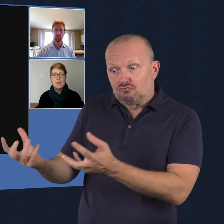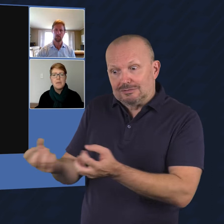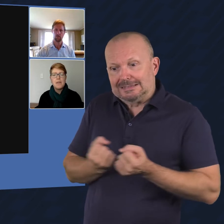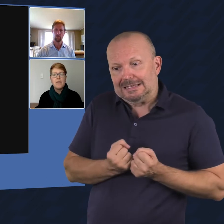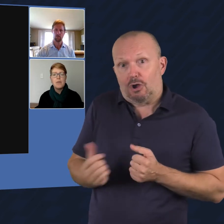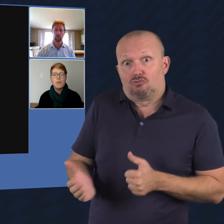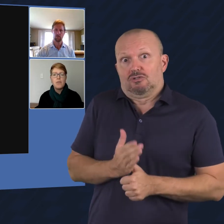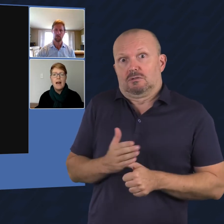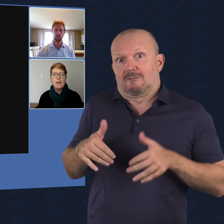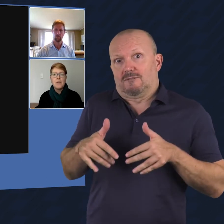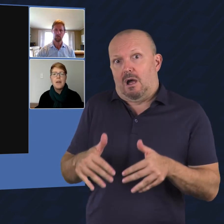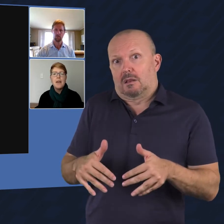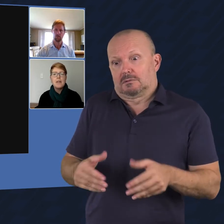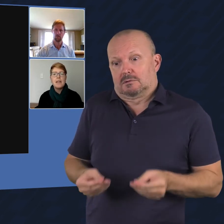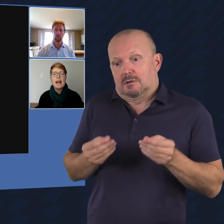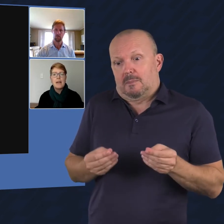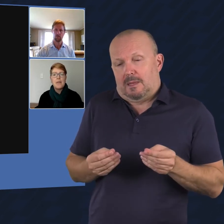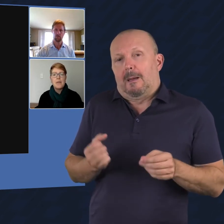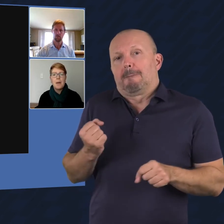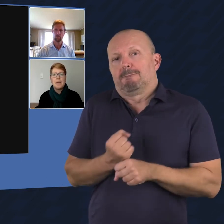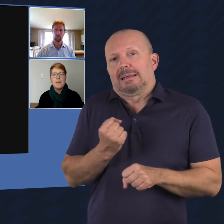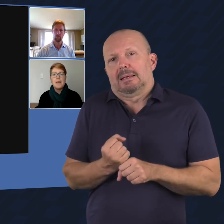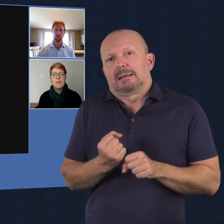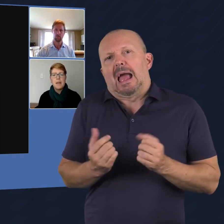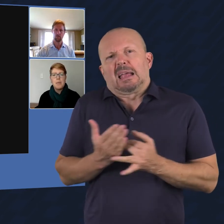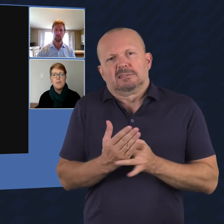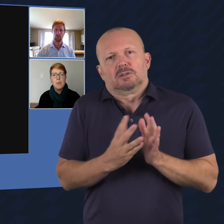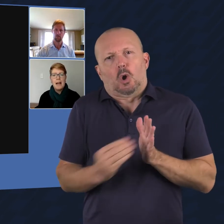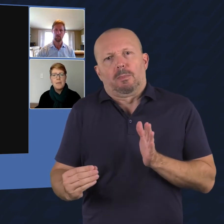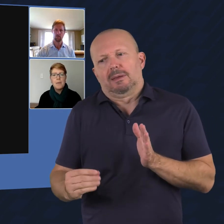the receipt of the original files, creating access copies in stable formats.